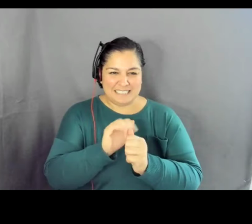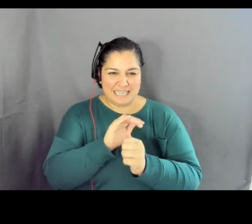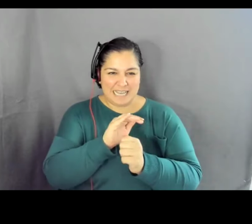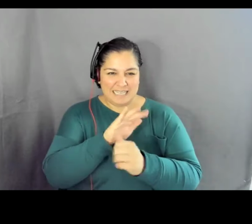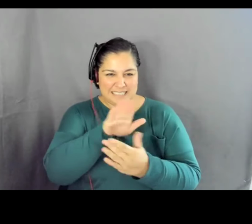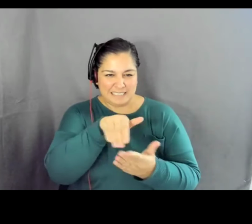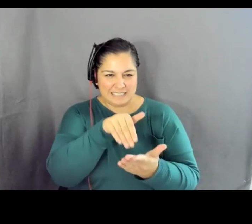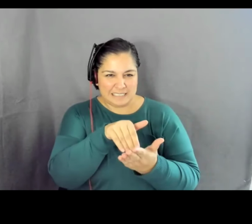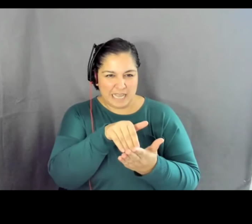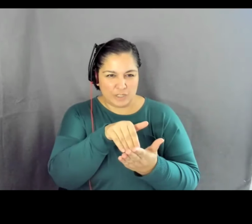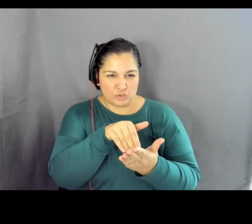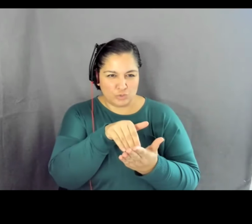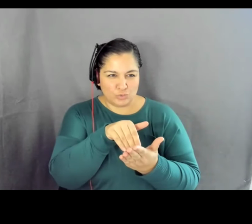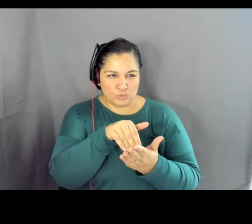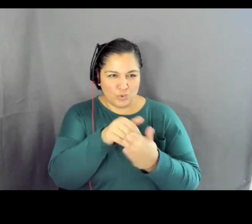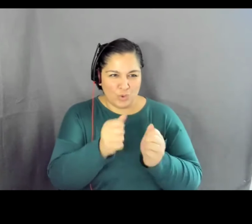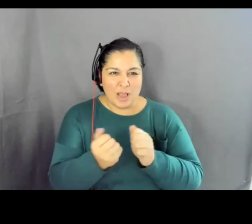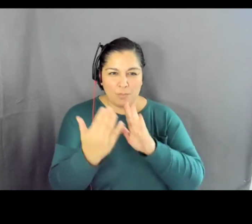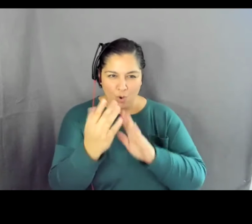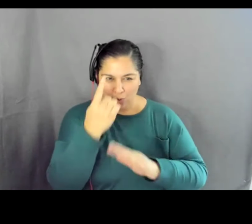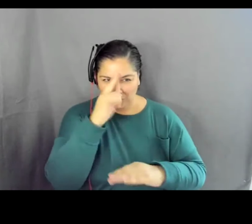And then we wanted to share this example of,